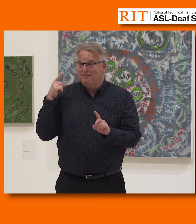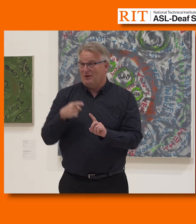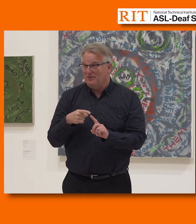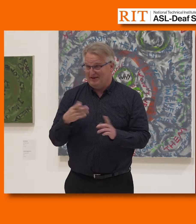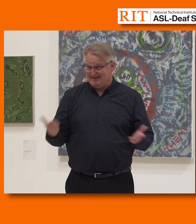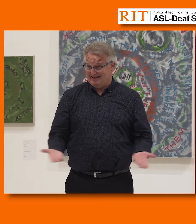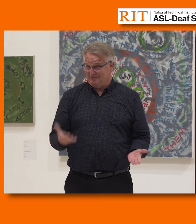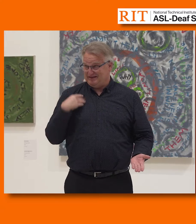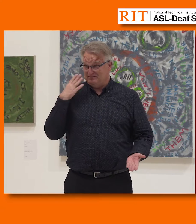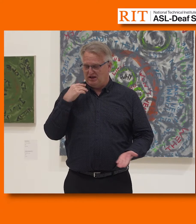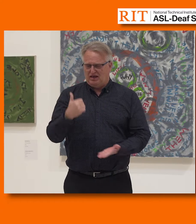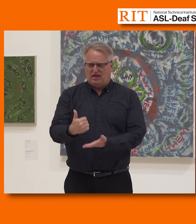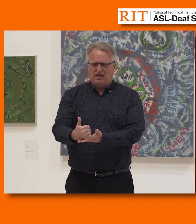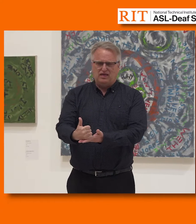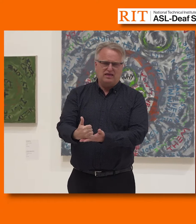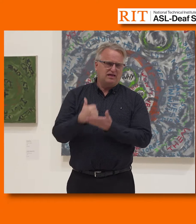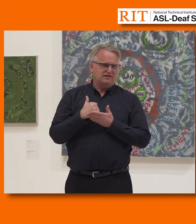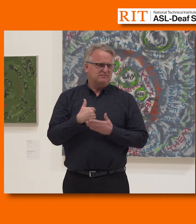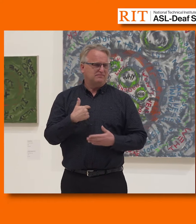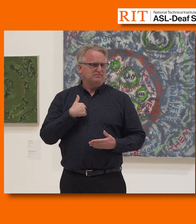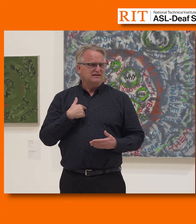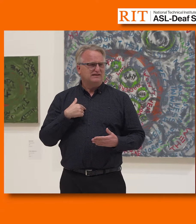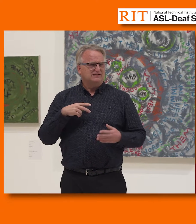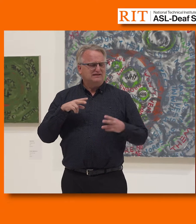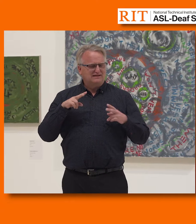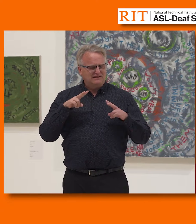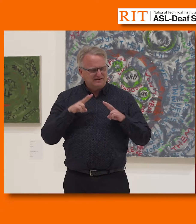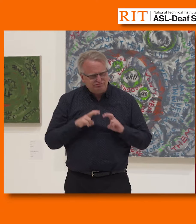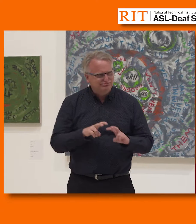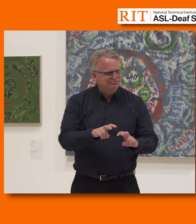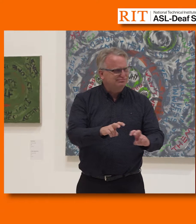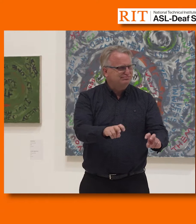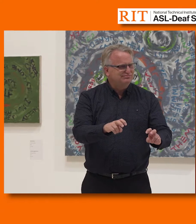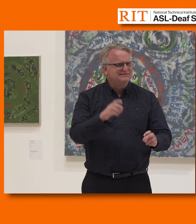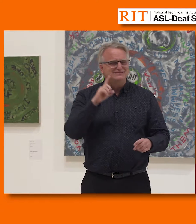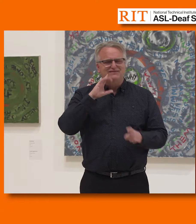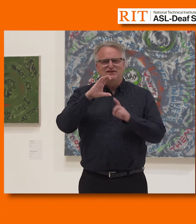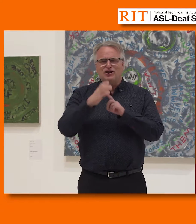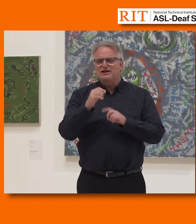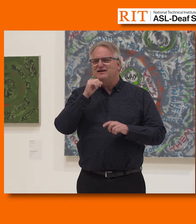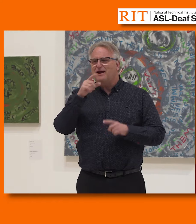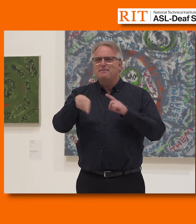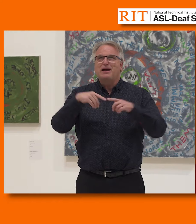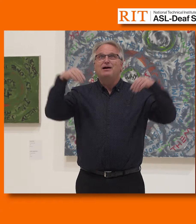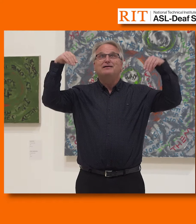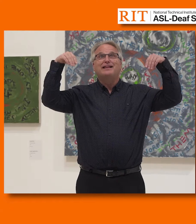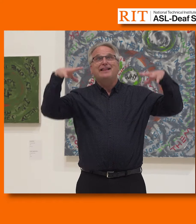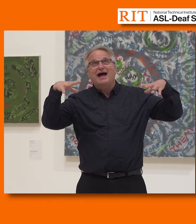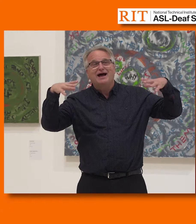Just fascinating back when I was working there. So, those experiences helped me to look at cultures,